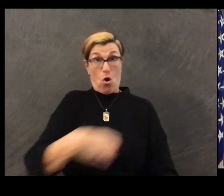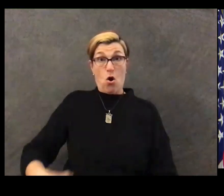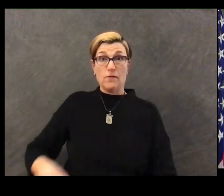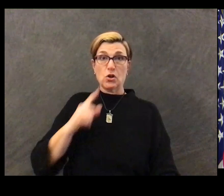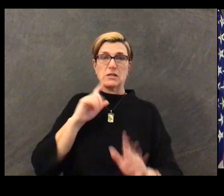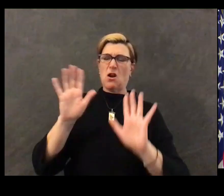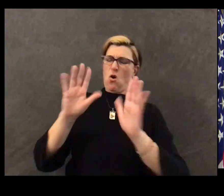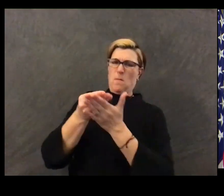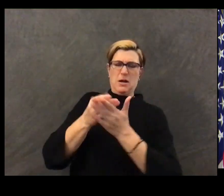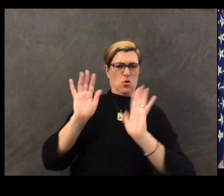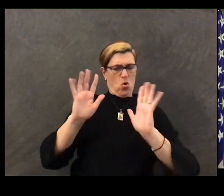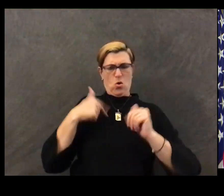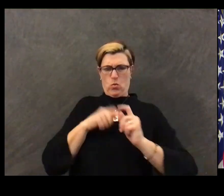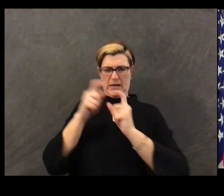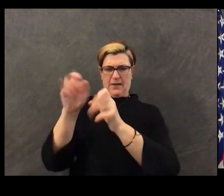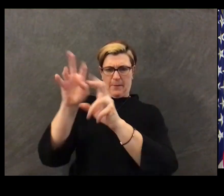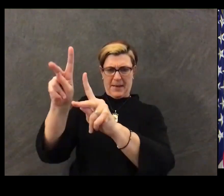Harvard I want to thank Stanford and I want to